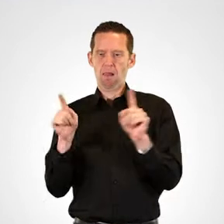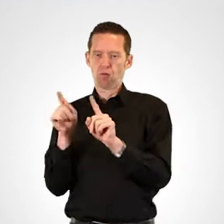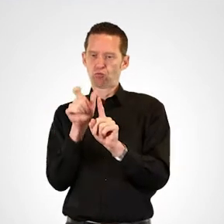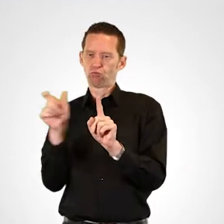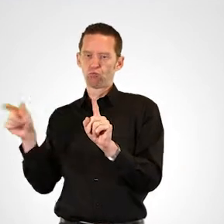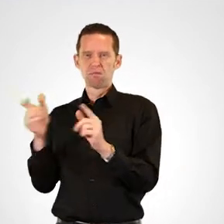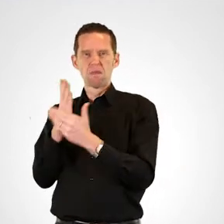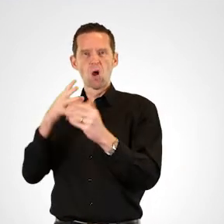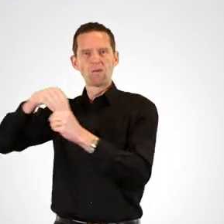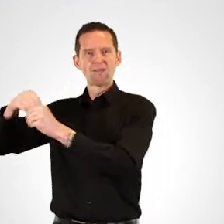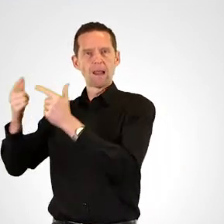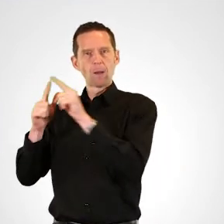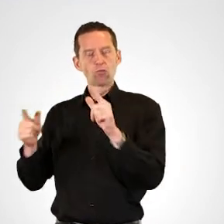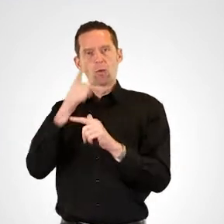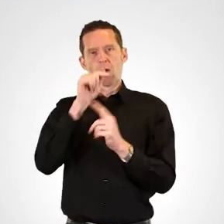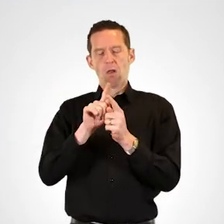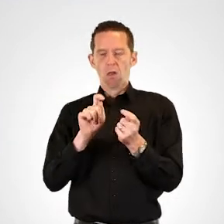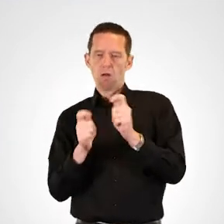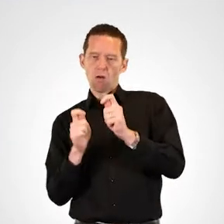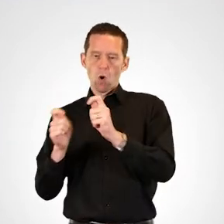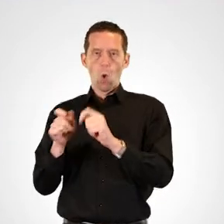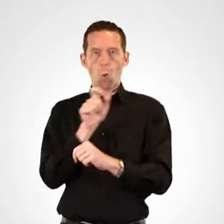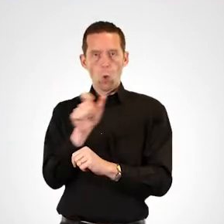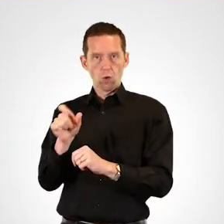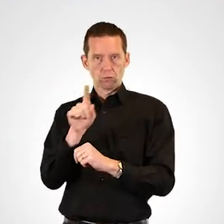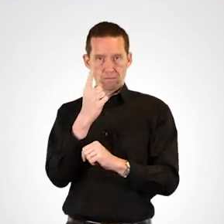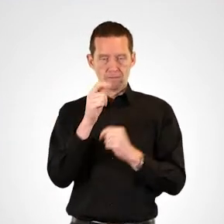So being able to manipulate words comes first,